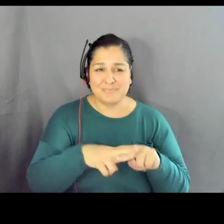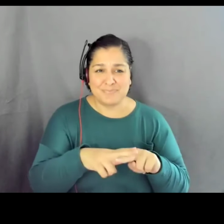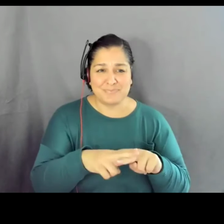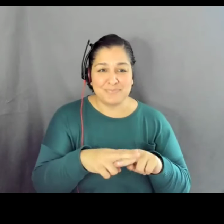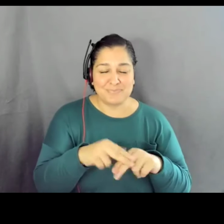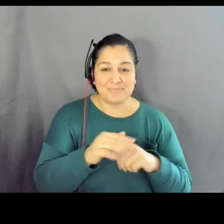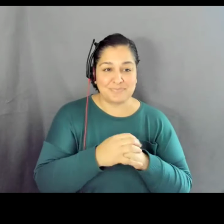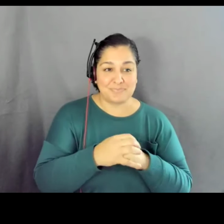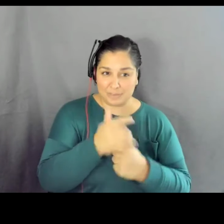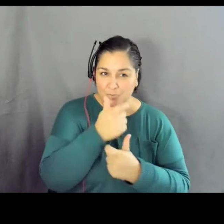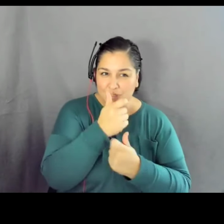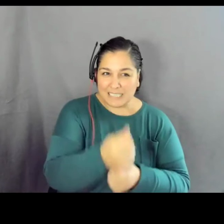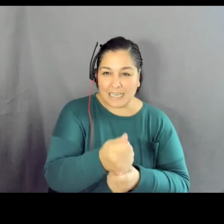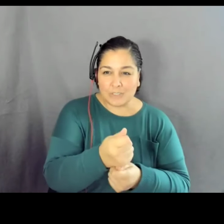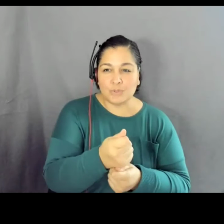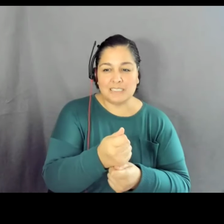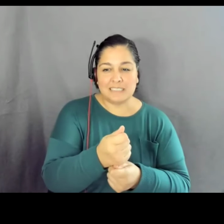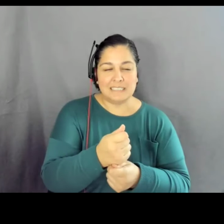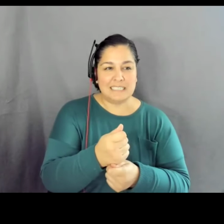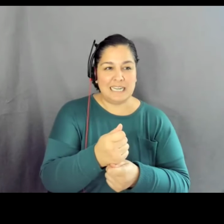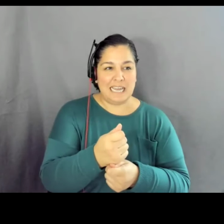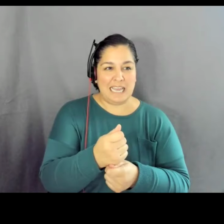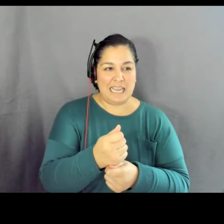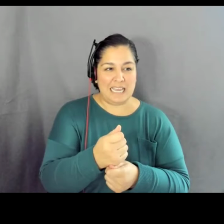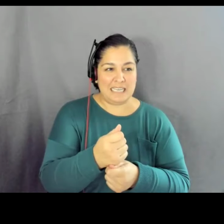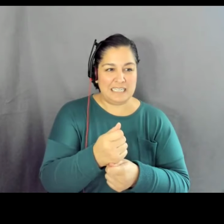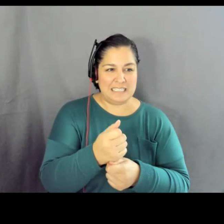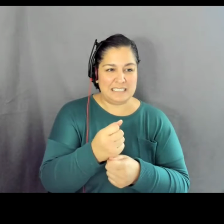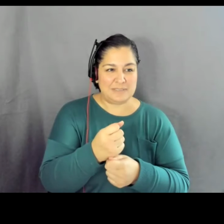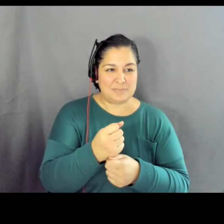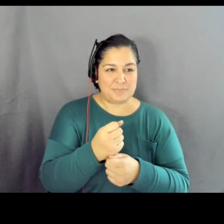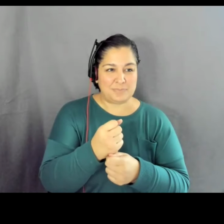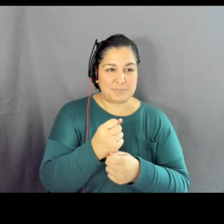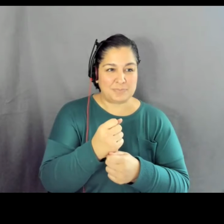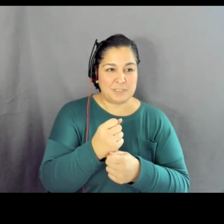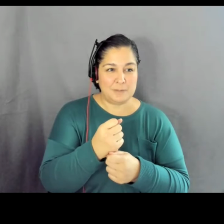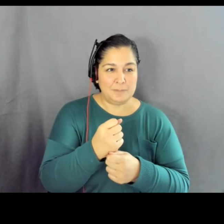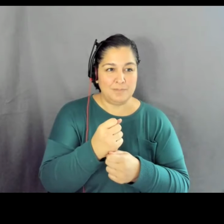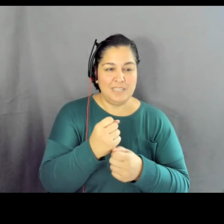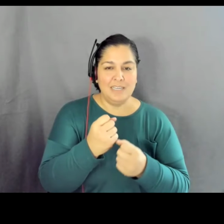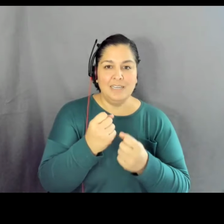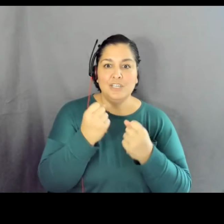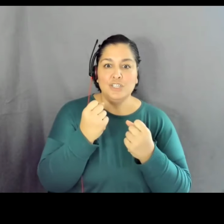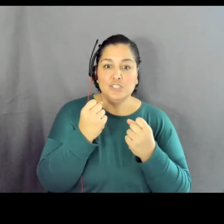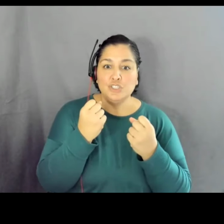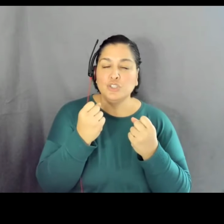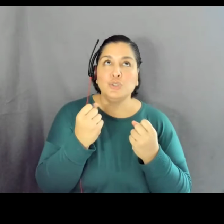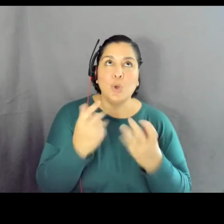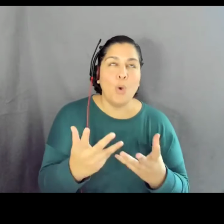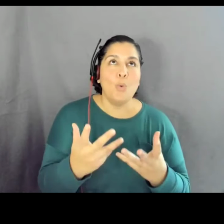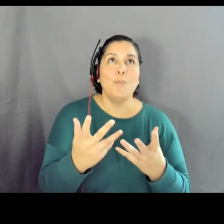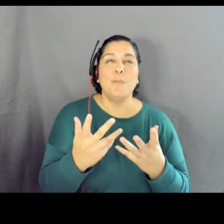it was interesting to hear there was so much that resonated, with what you were saying, general. But like all of that,